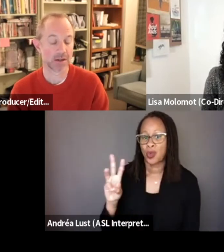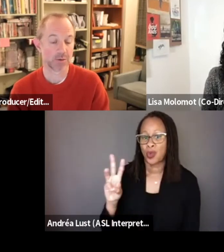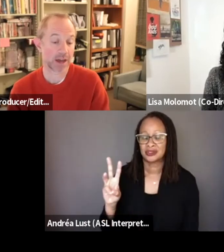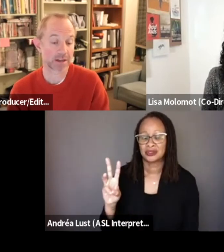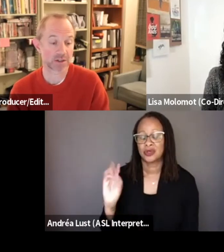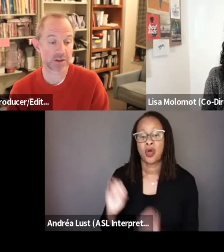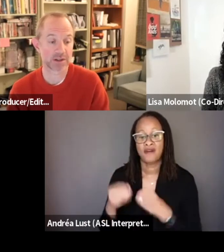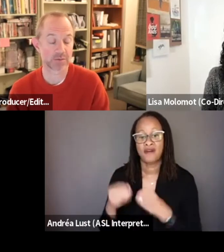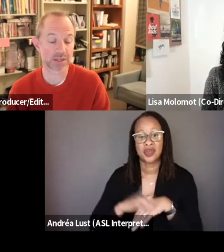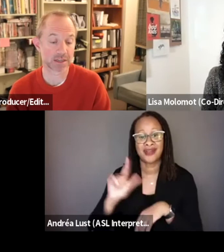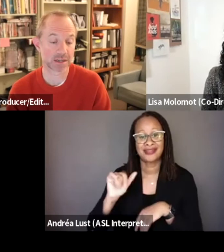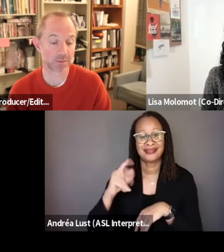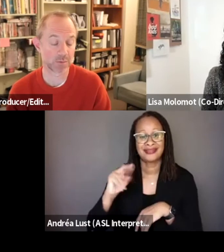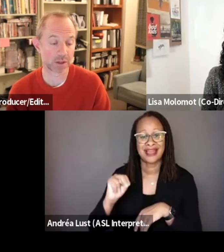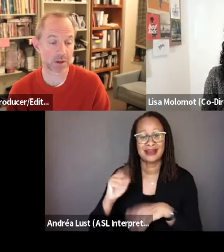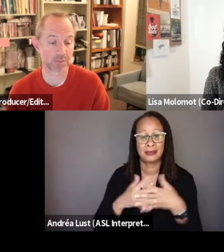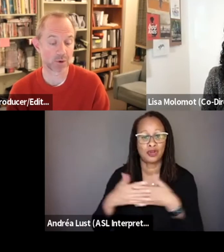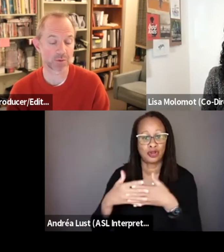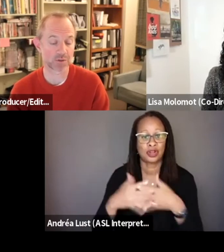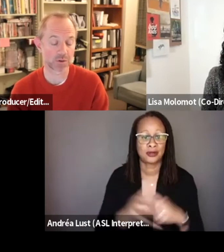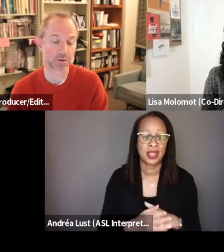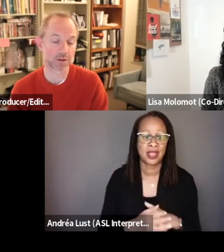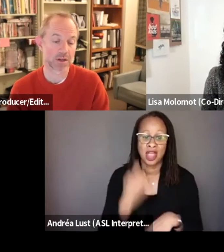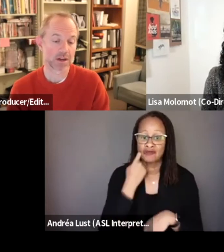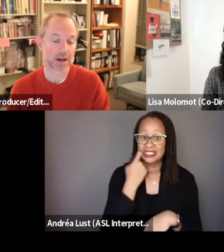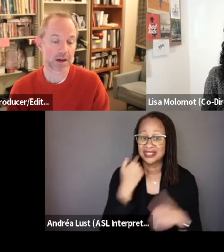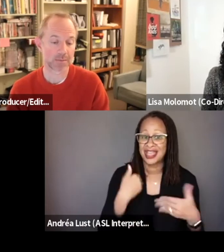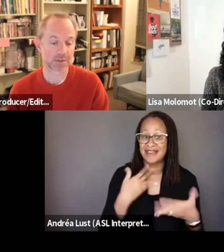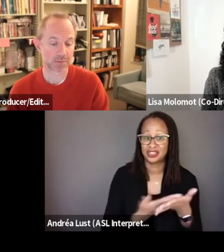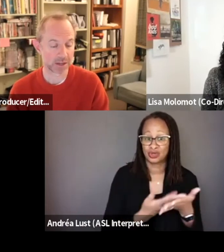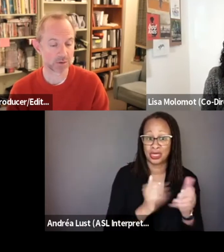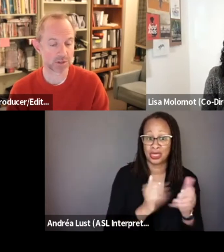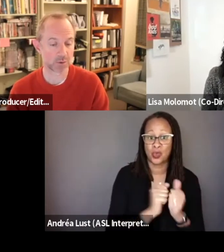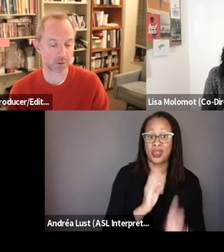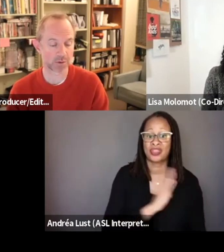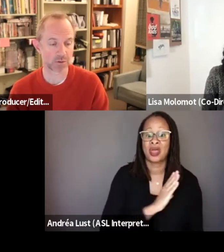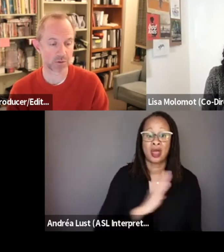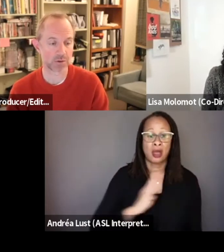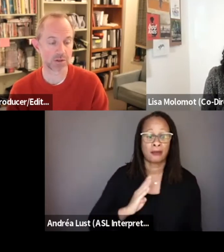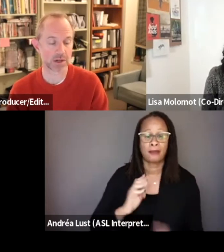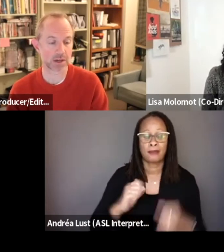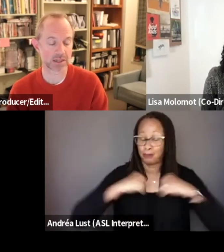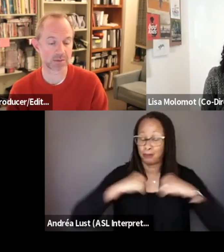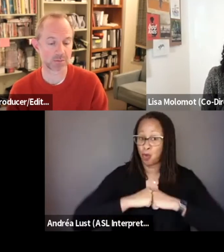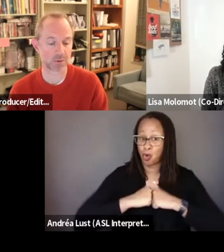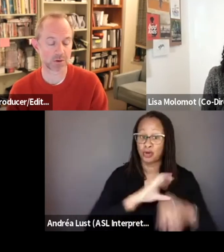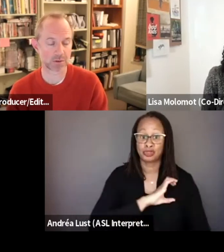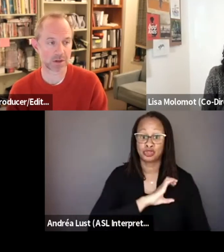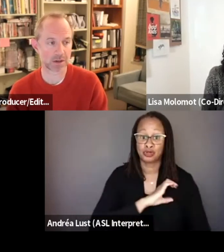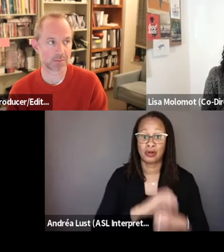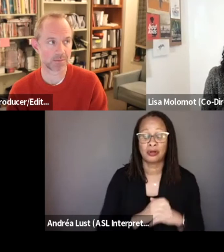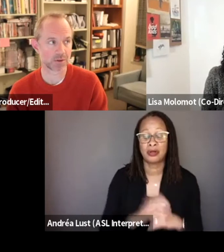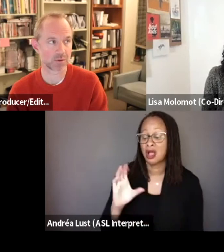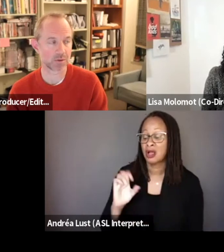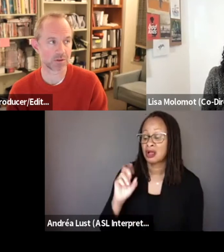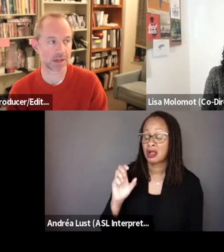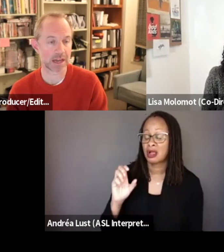we had a screening recently with border patrol. Some leaders in border patrol and customs and border patrol,